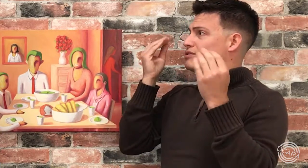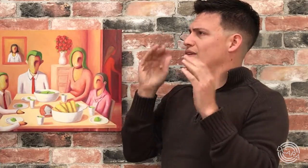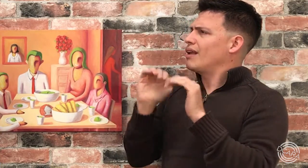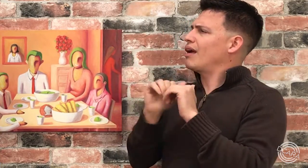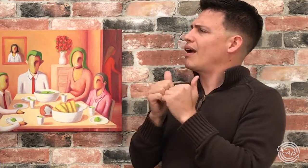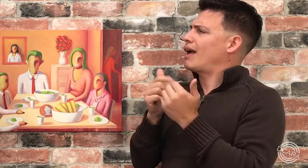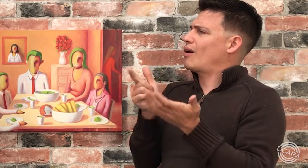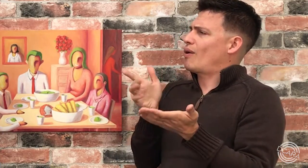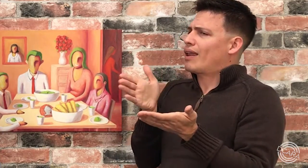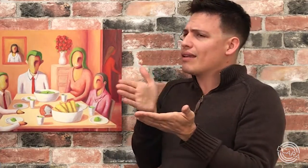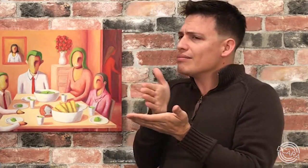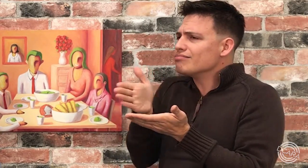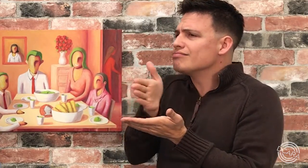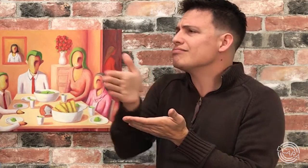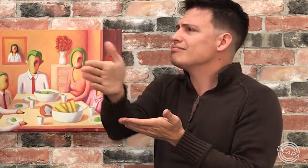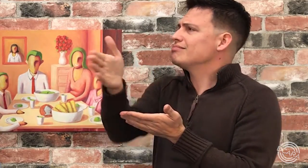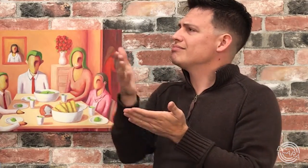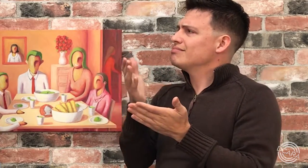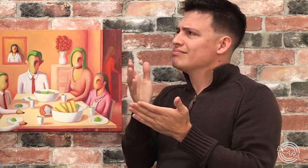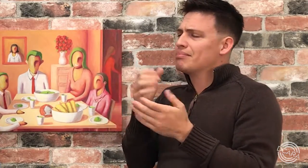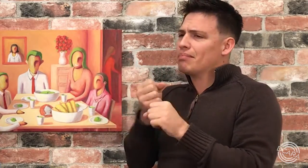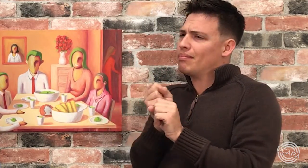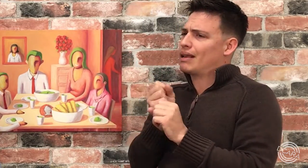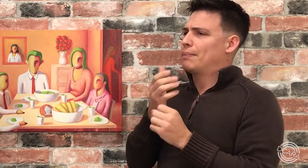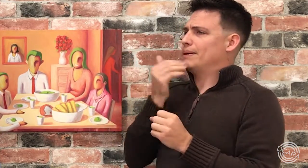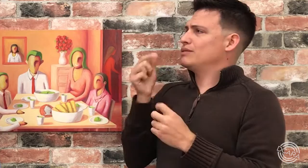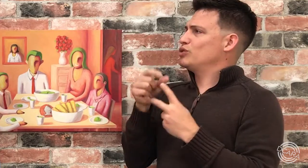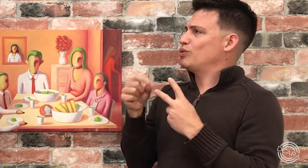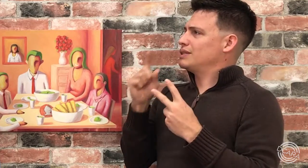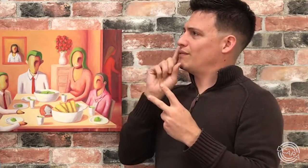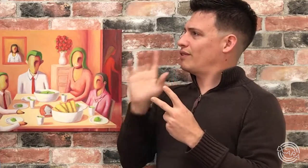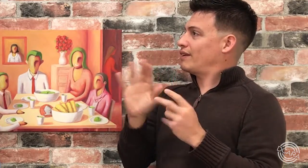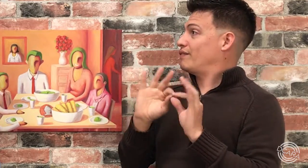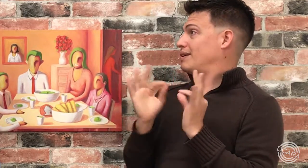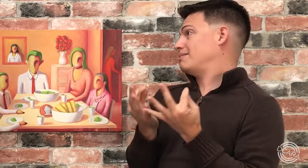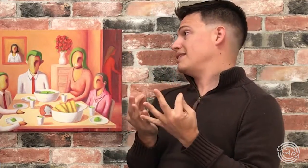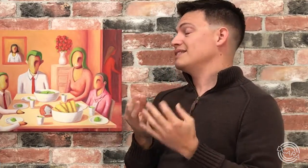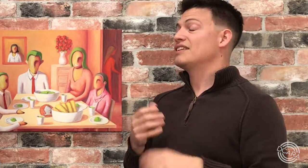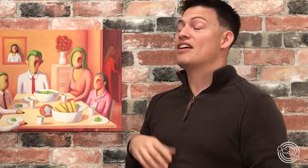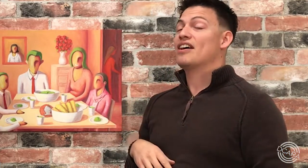How can they navigate through that to make the best choices for their family?